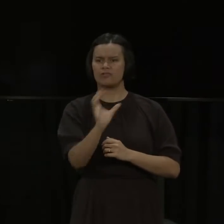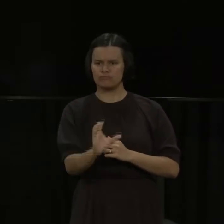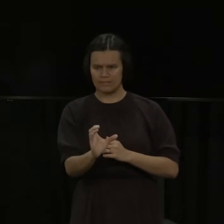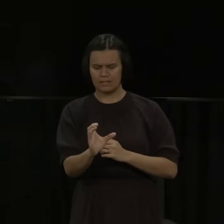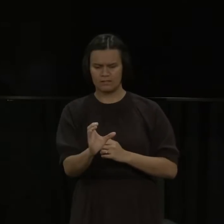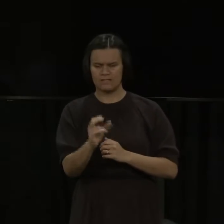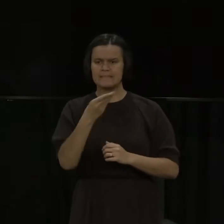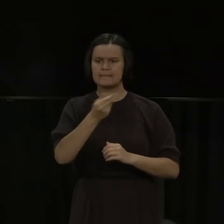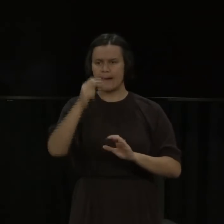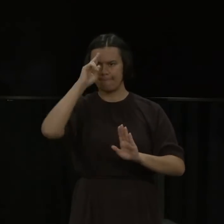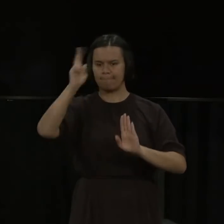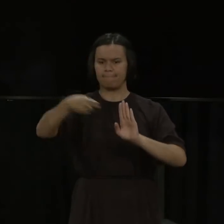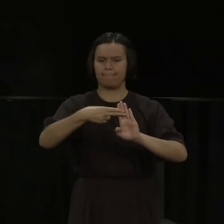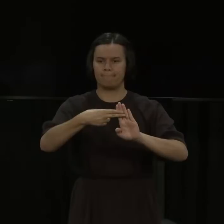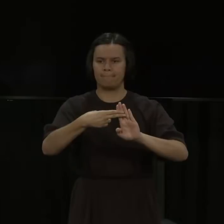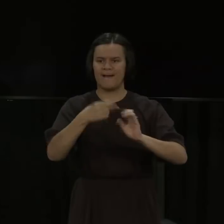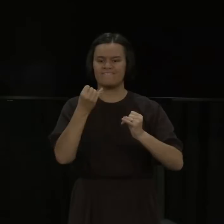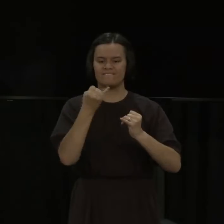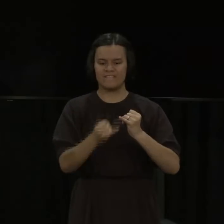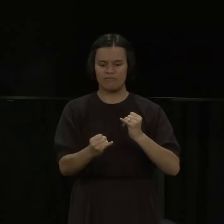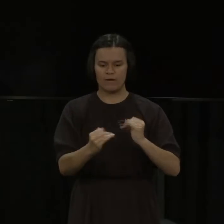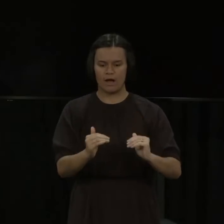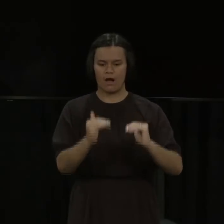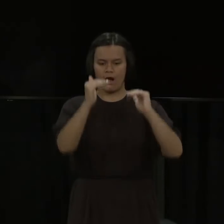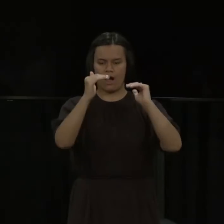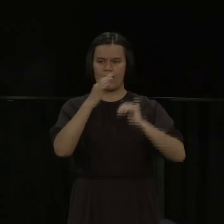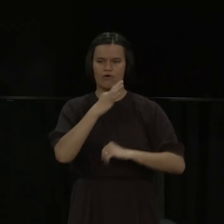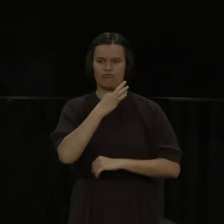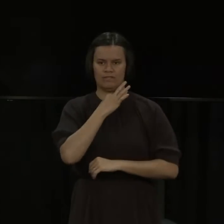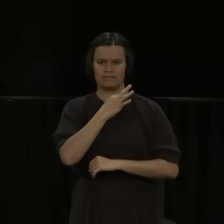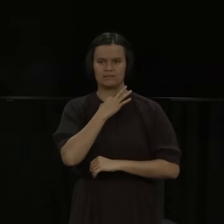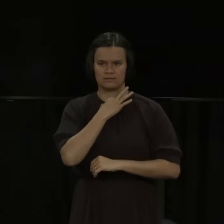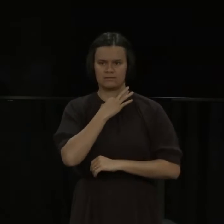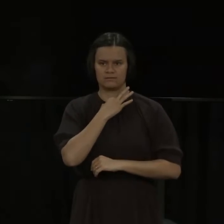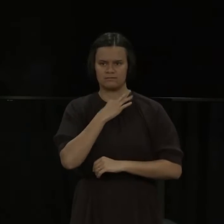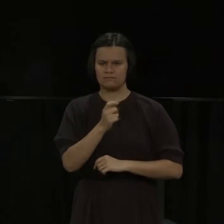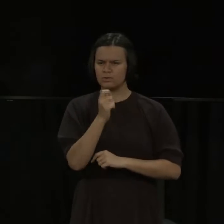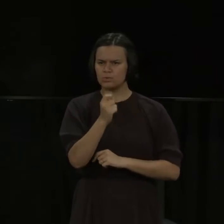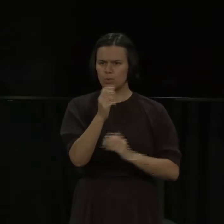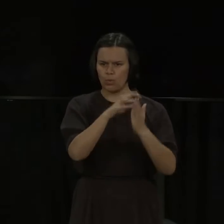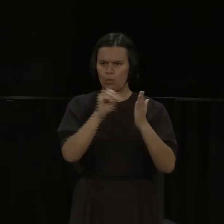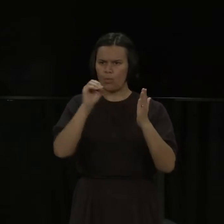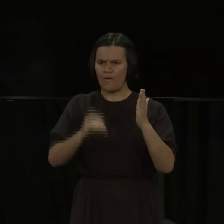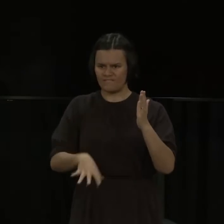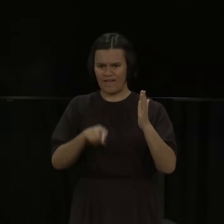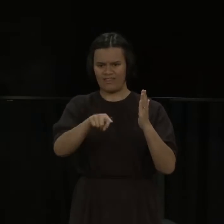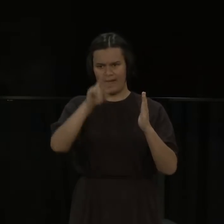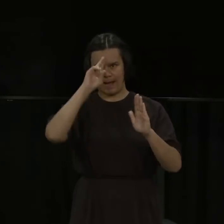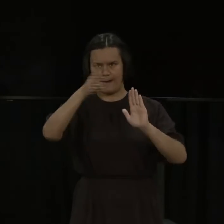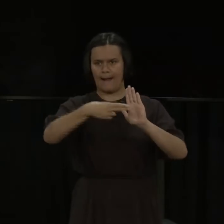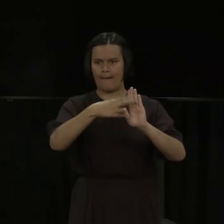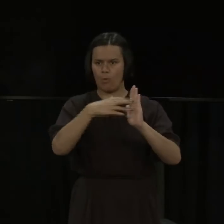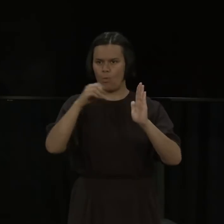do quite well.